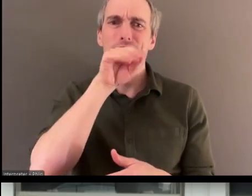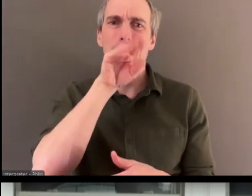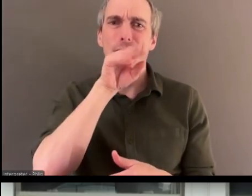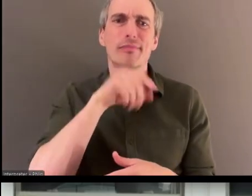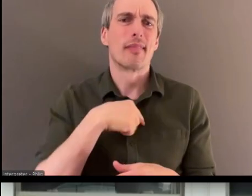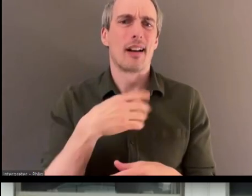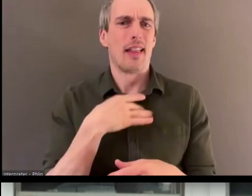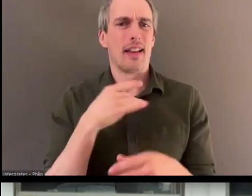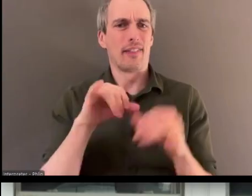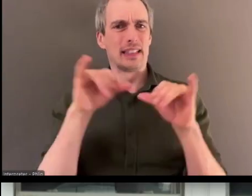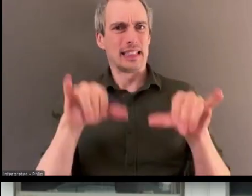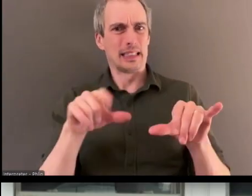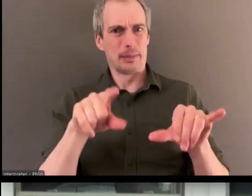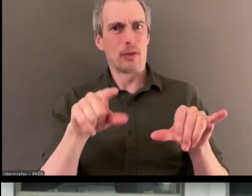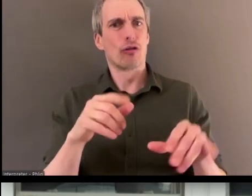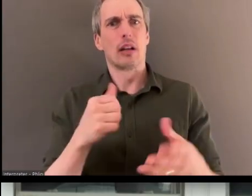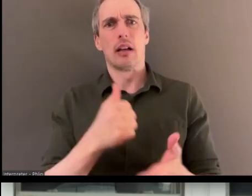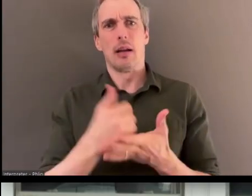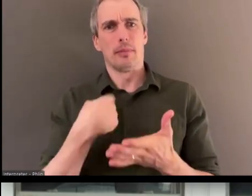an image is decorative or informative.